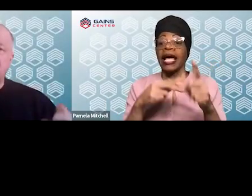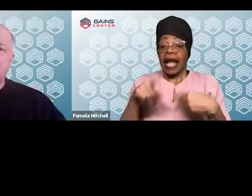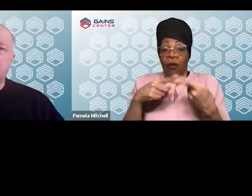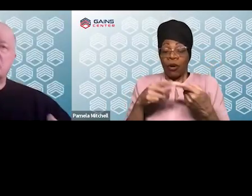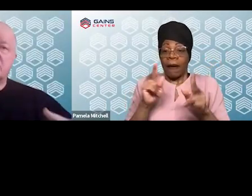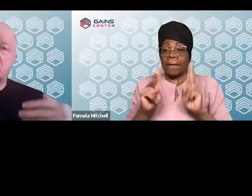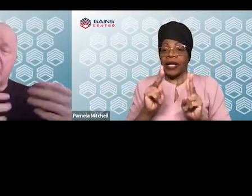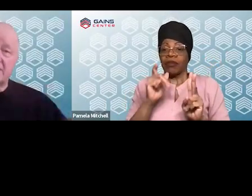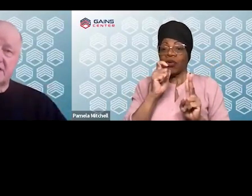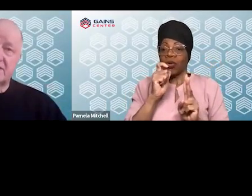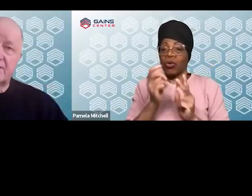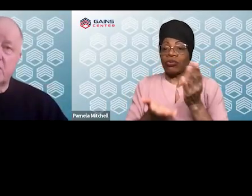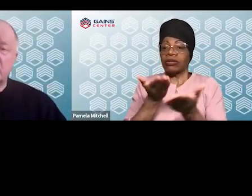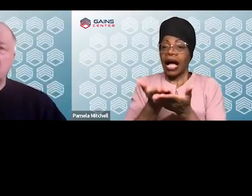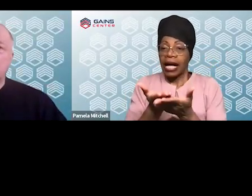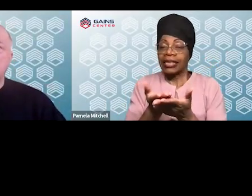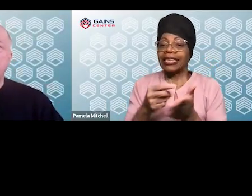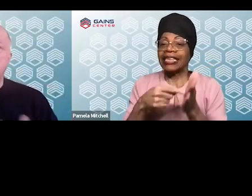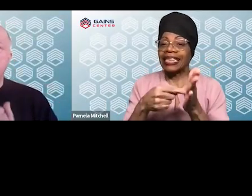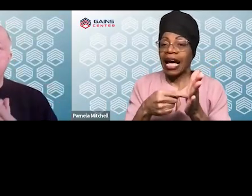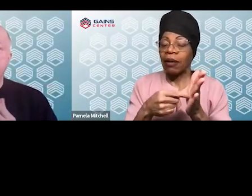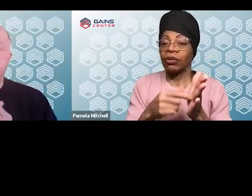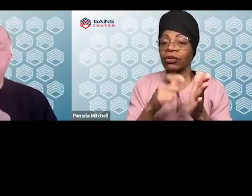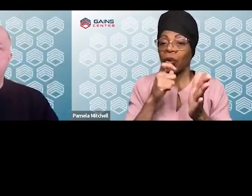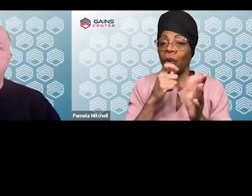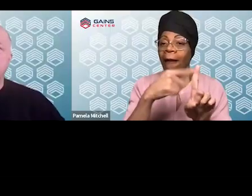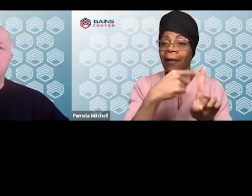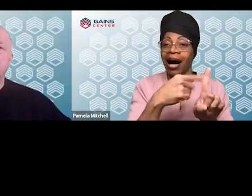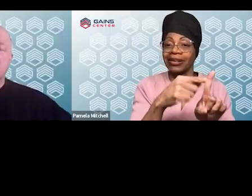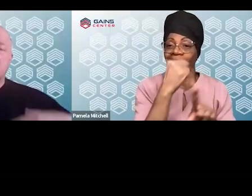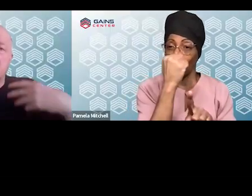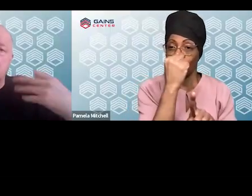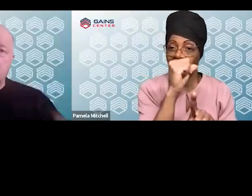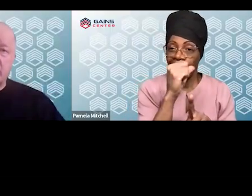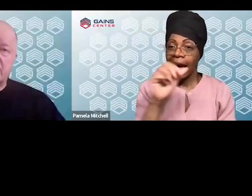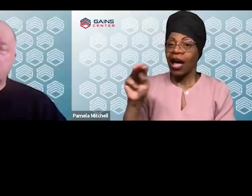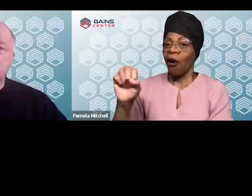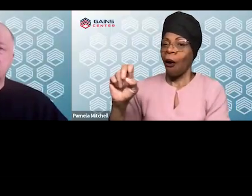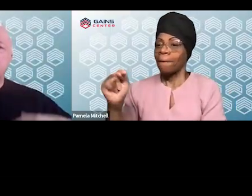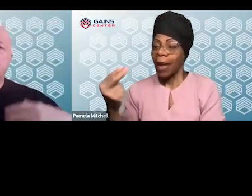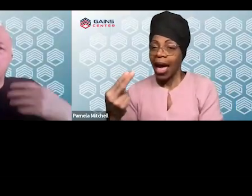and give samples that are positive for cocaine or methamphetamine, they're given verbal reinforcement,